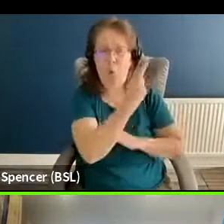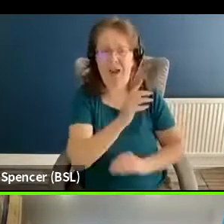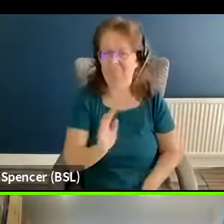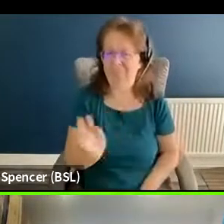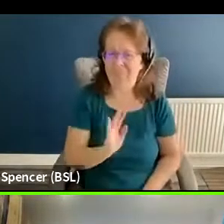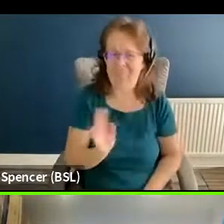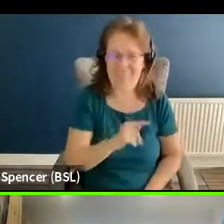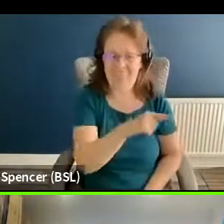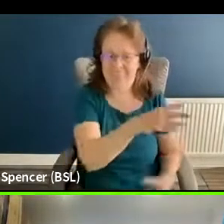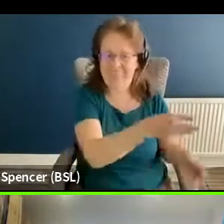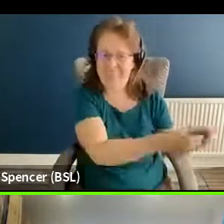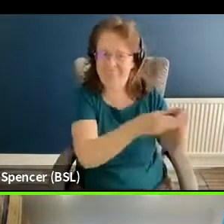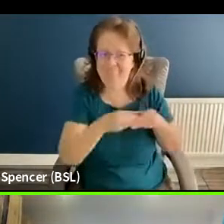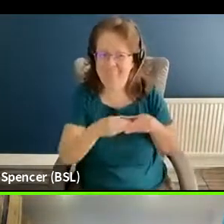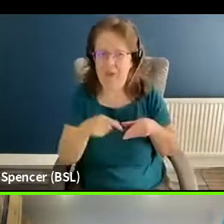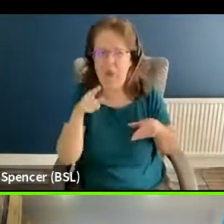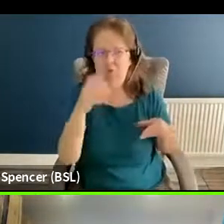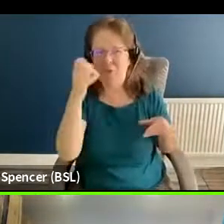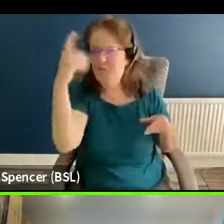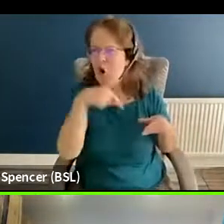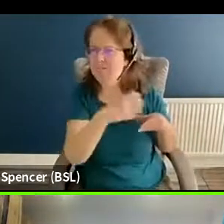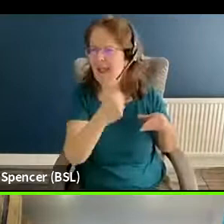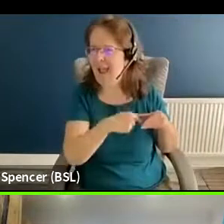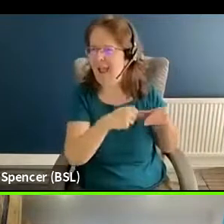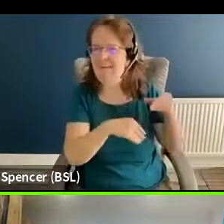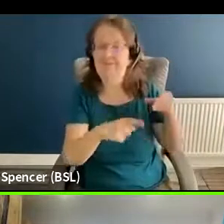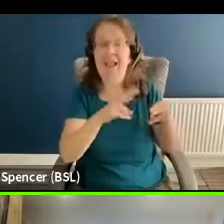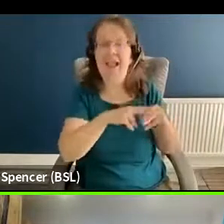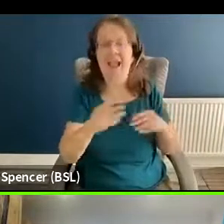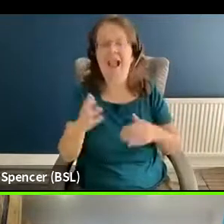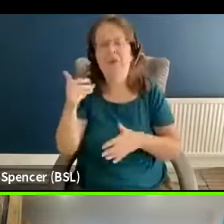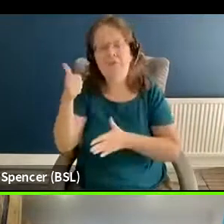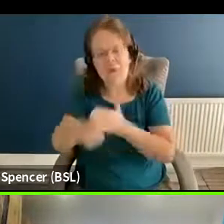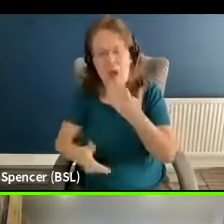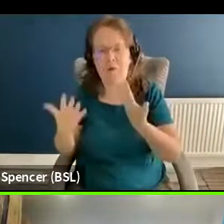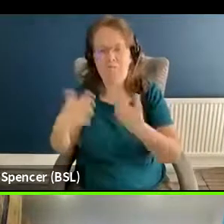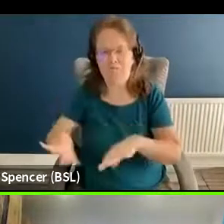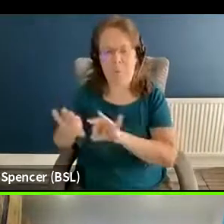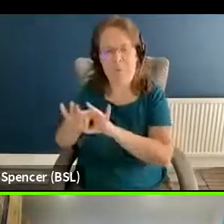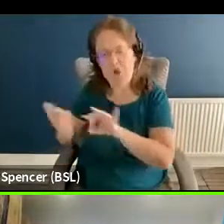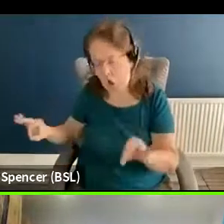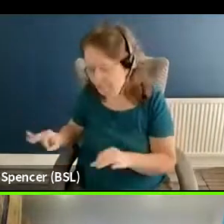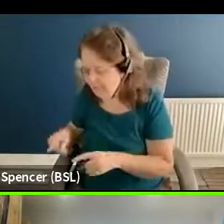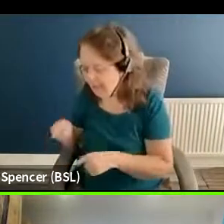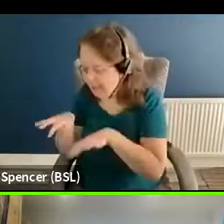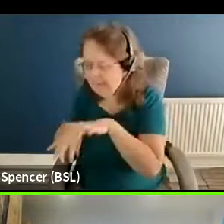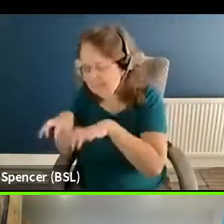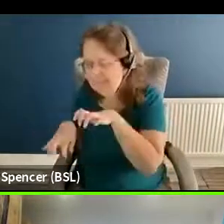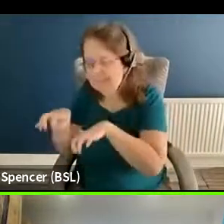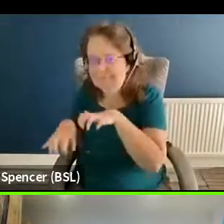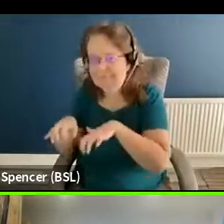that you have forgotten about. And if you build it from scratch, you'll put back in all the bugs that